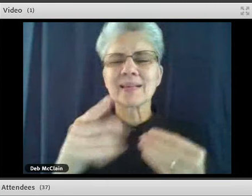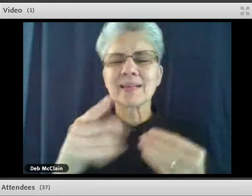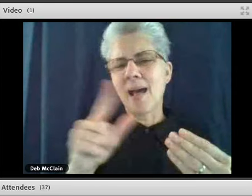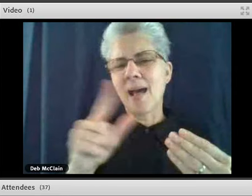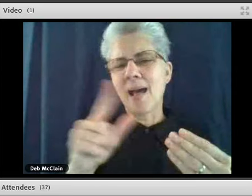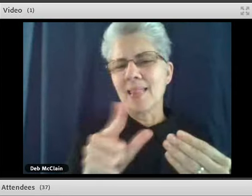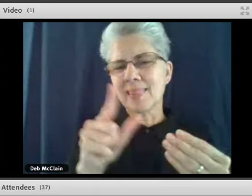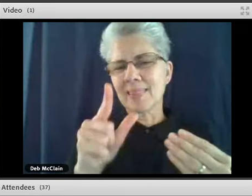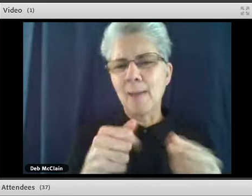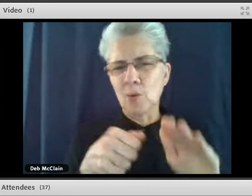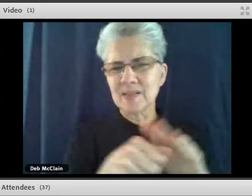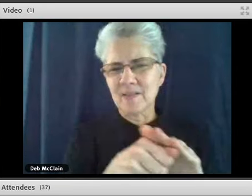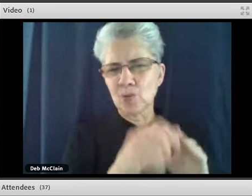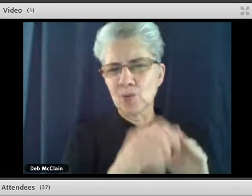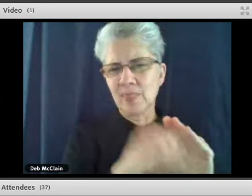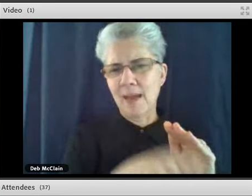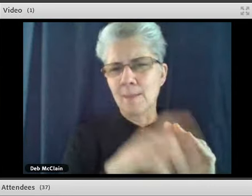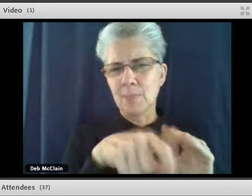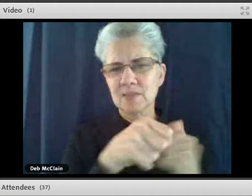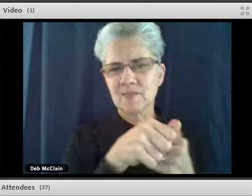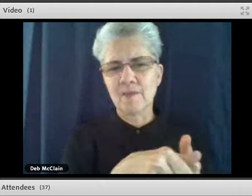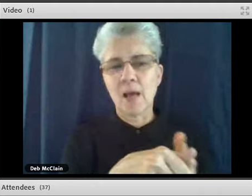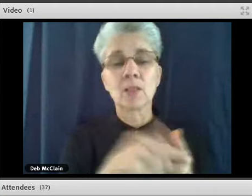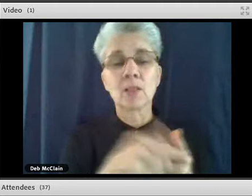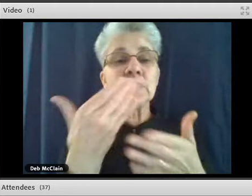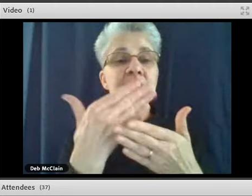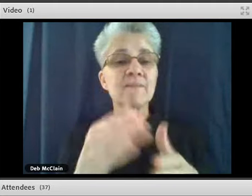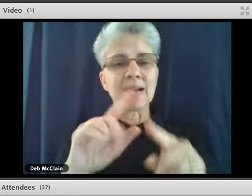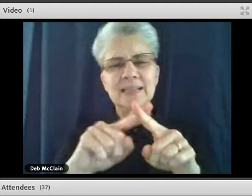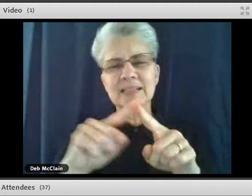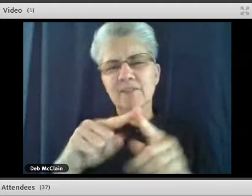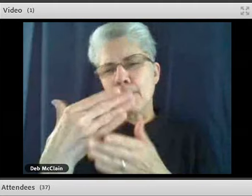about libraries under that. Again, it's divided into these different parts.